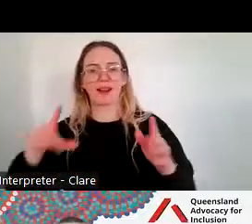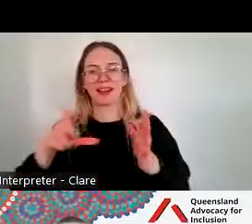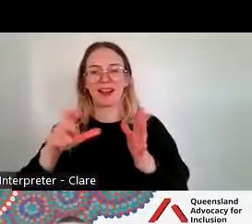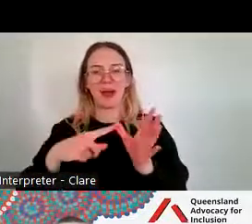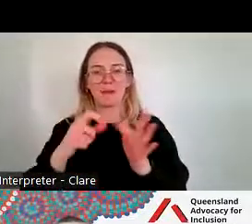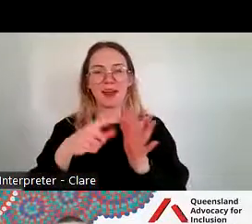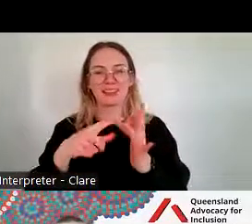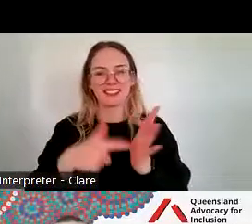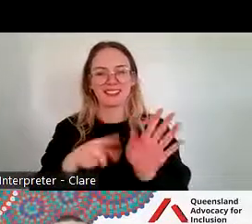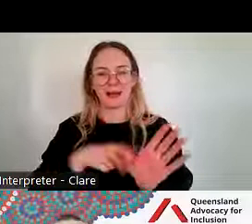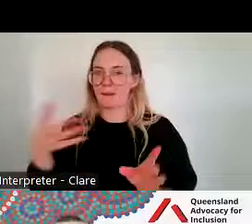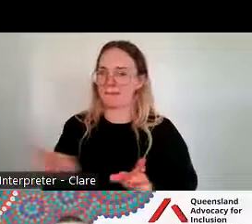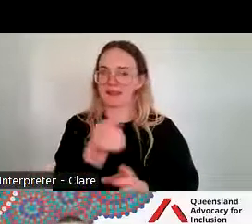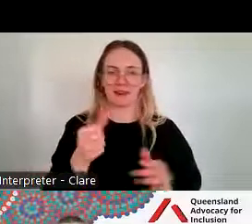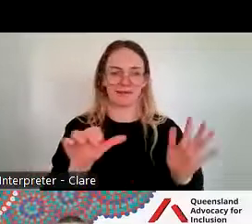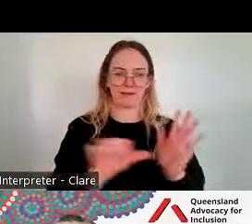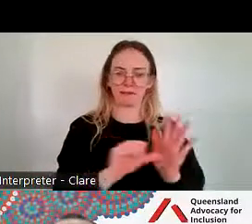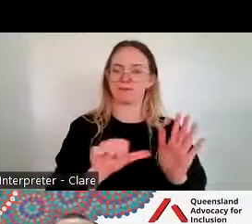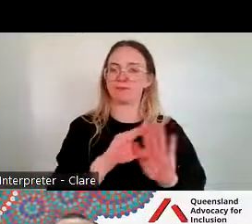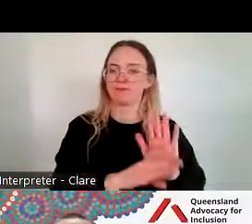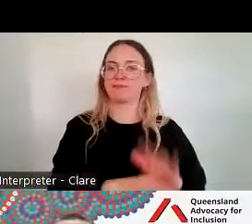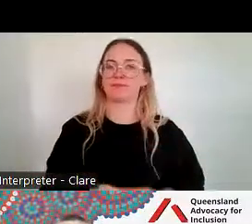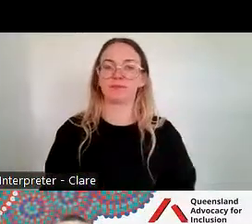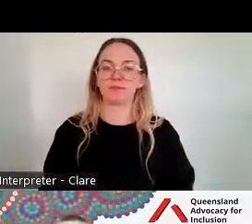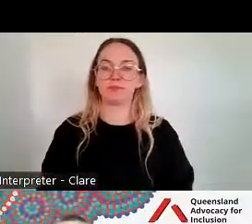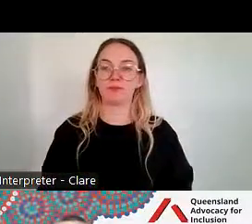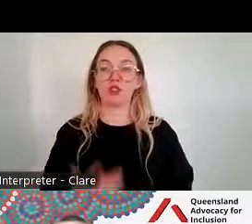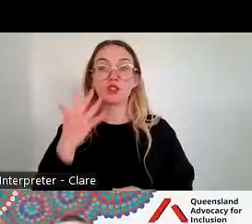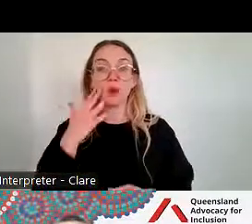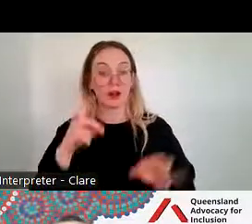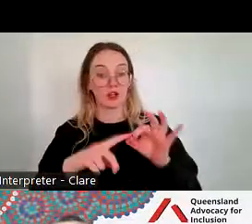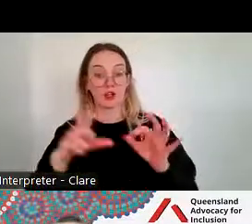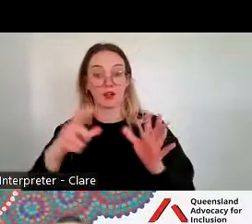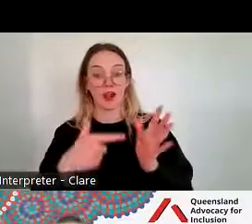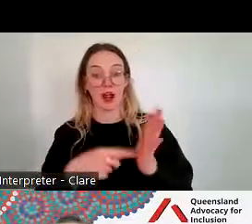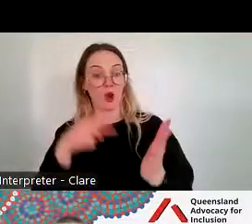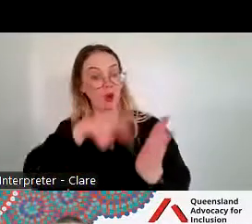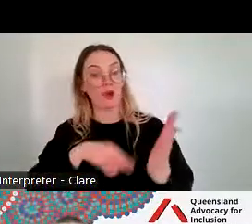When QCAT is considering an application which we will discuss soon, the relevant time is